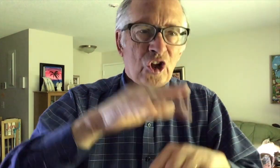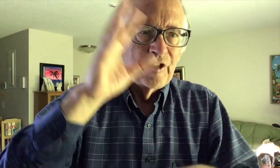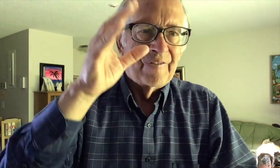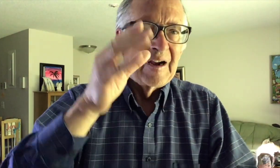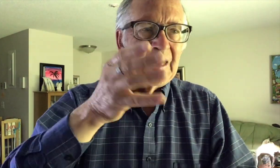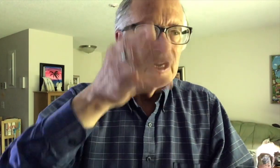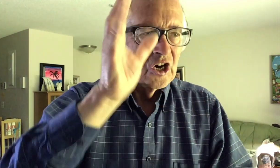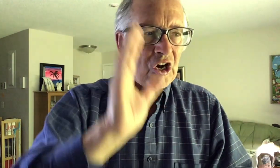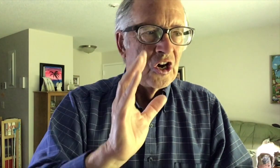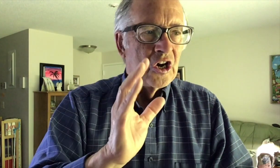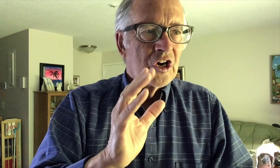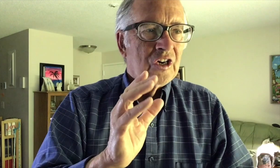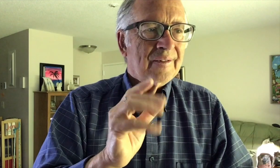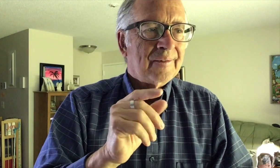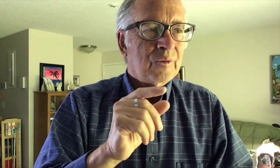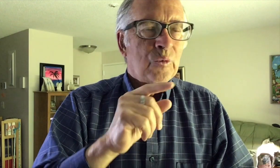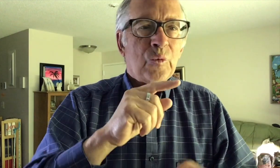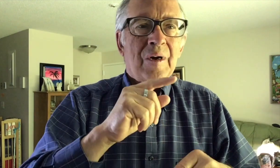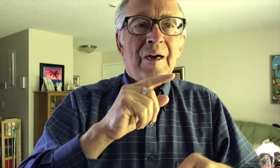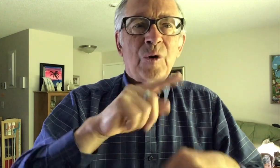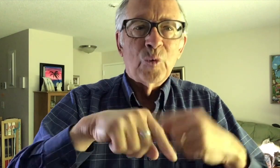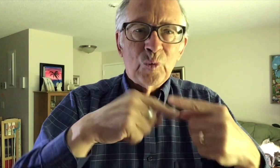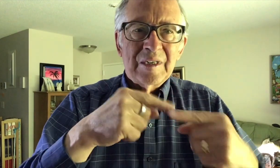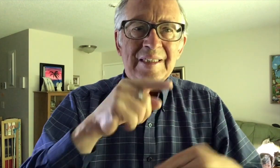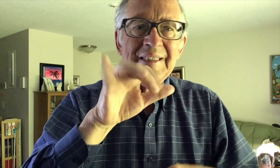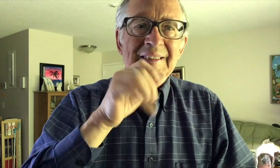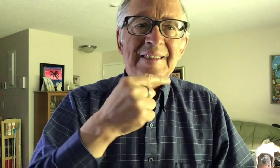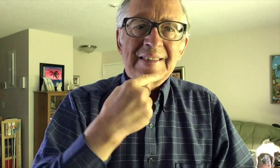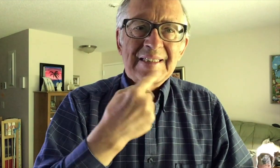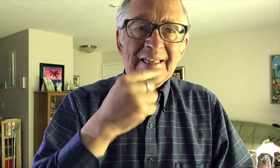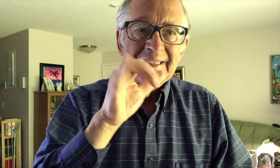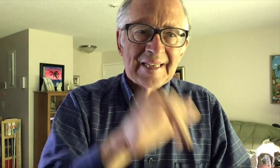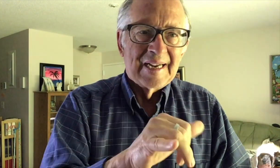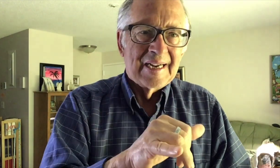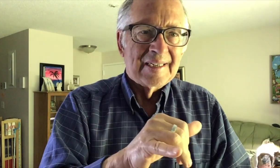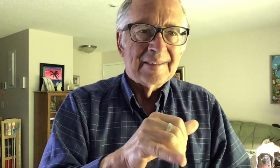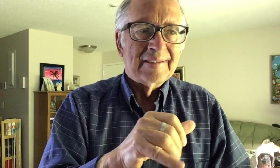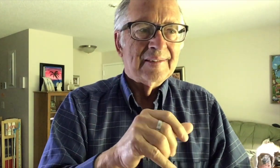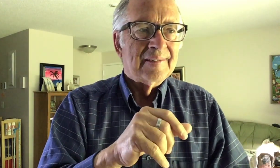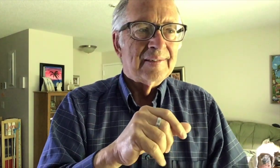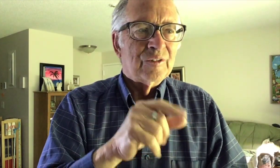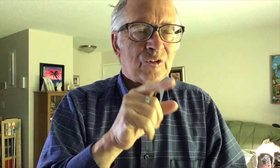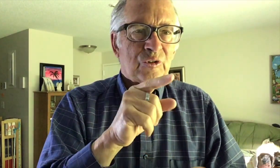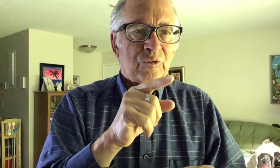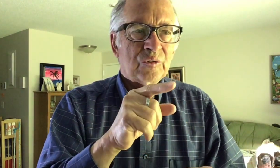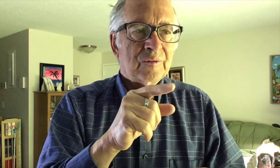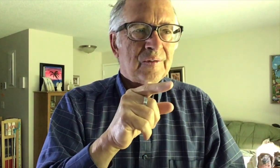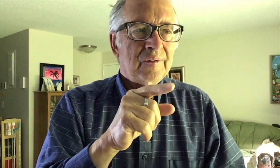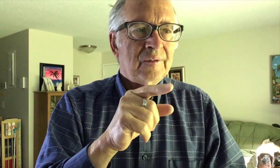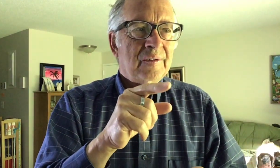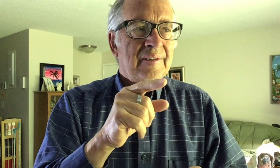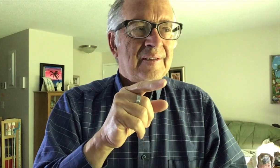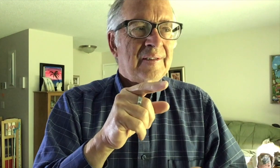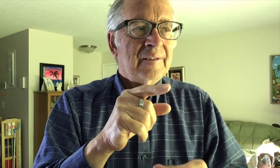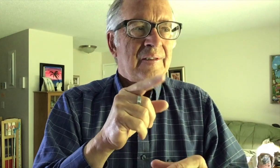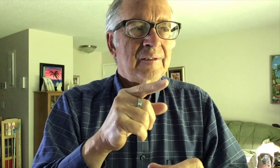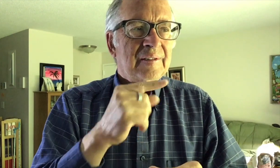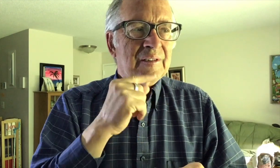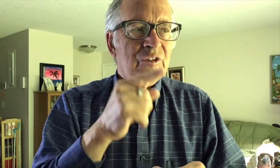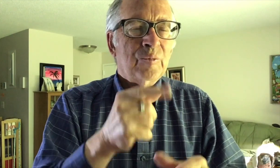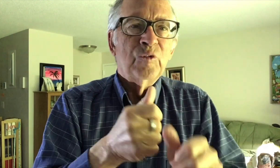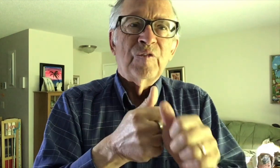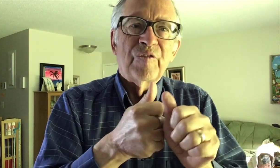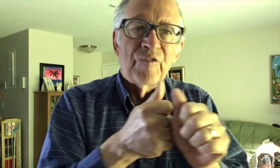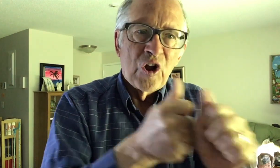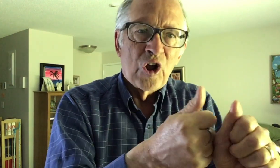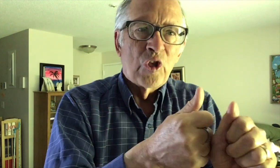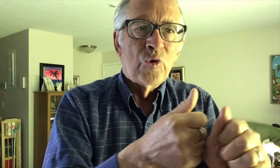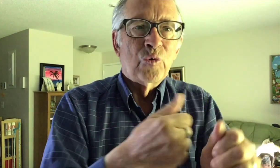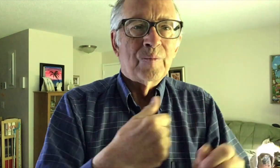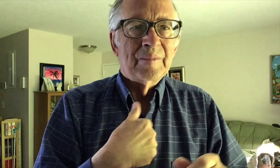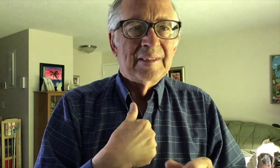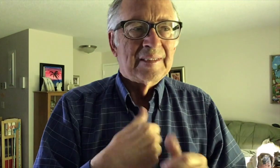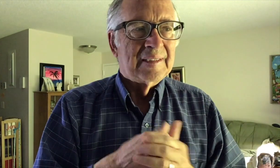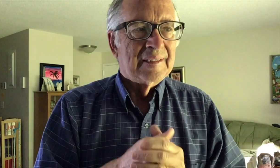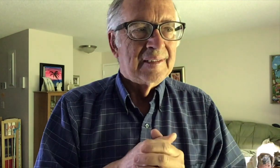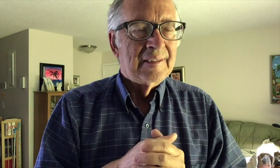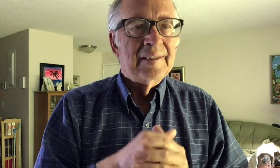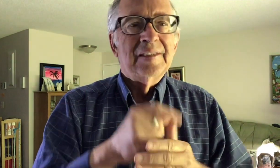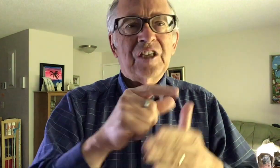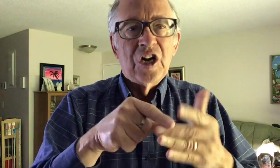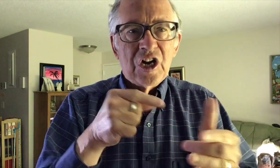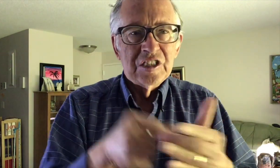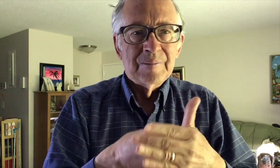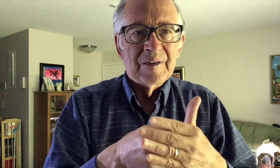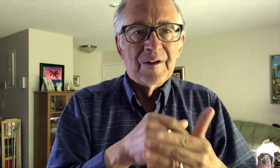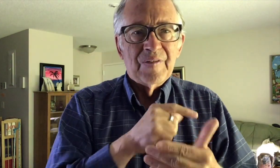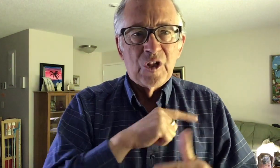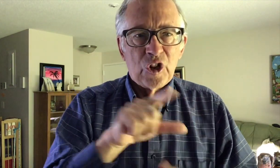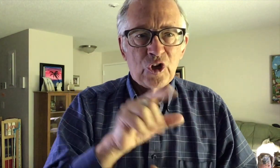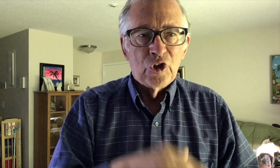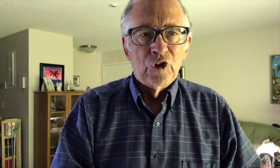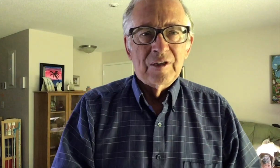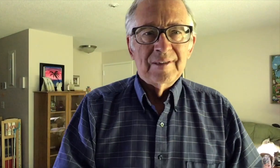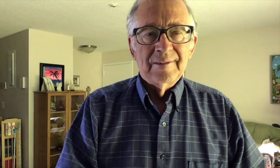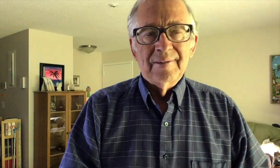would glorify God. And when he had said this, he said to him, "Follow me."